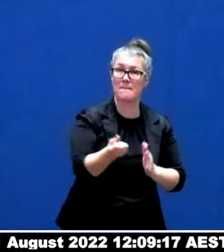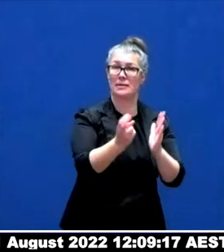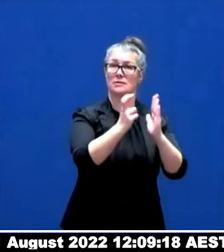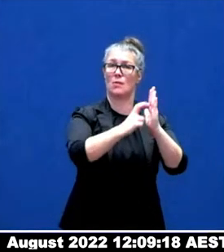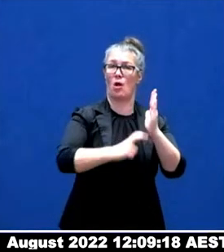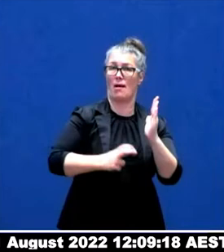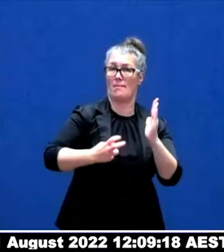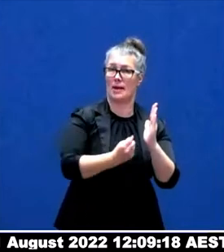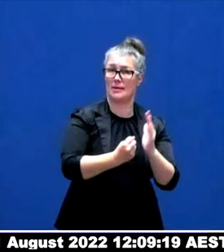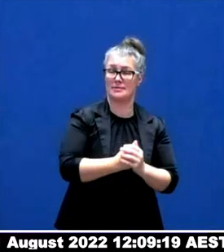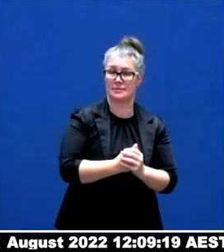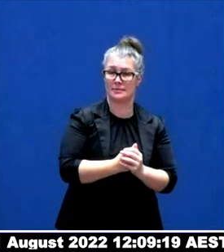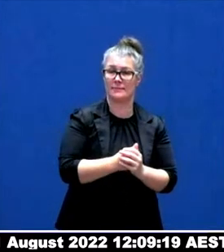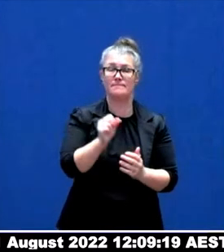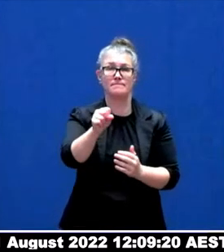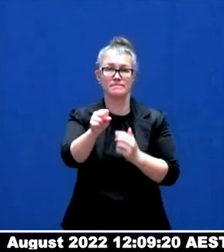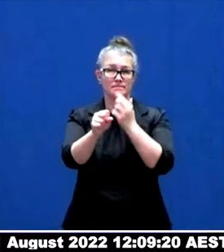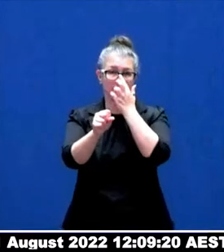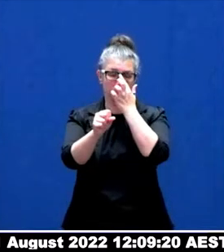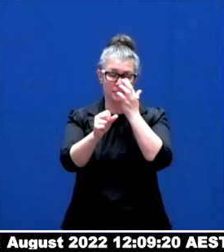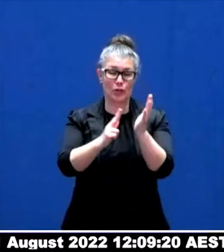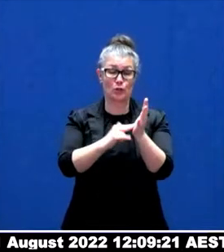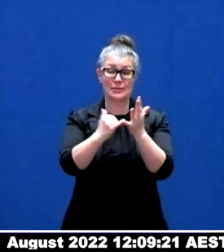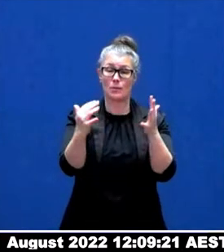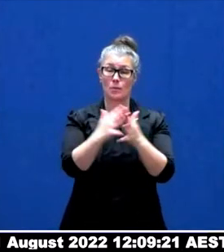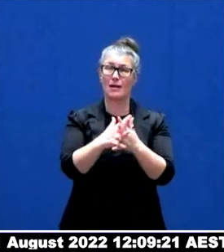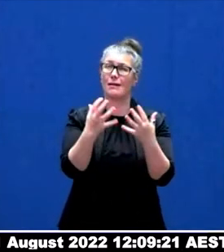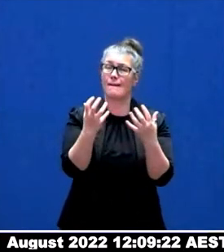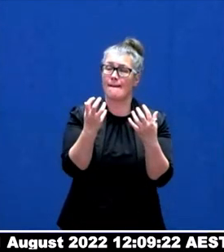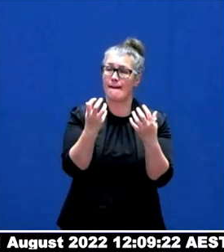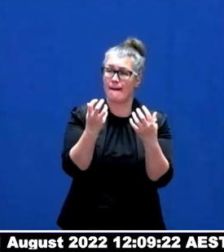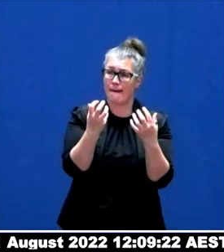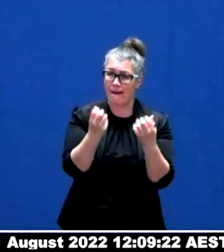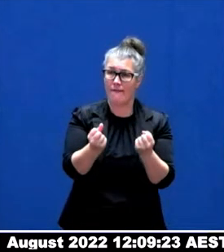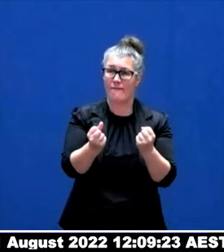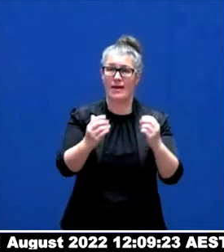Yes, in New South Wales, there is what's called a Housing Pathways application